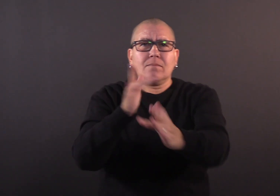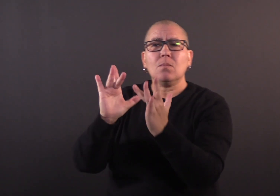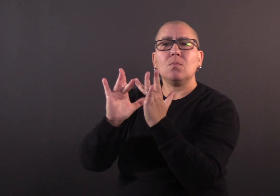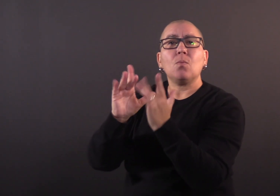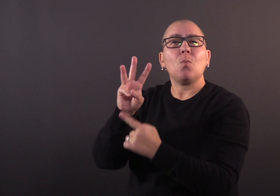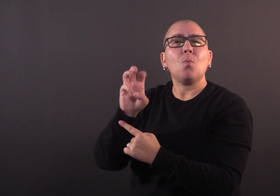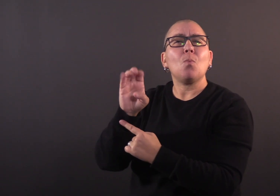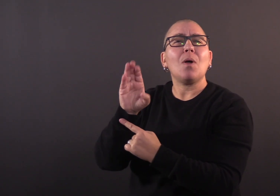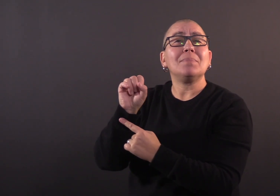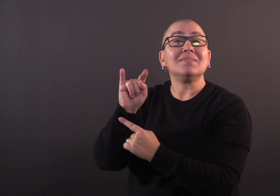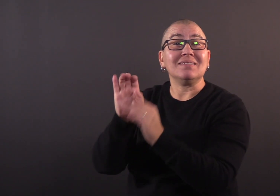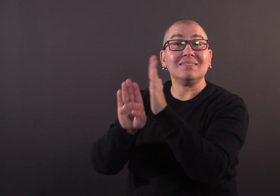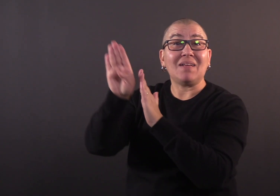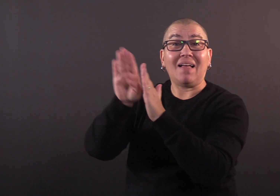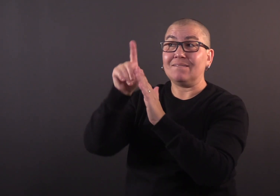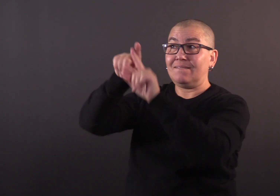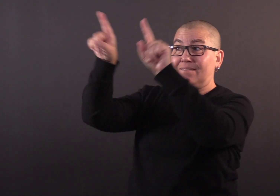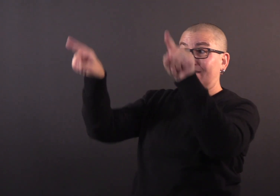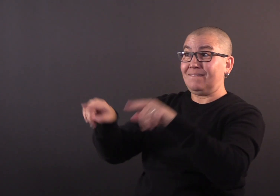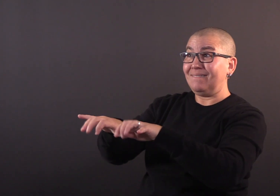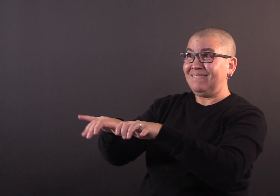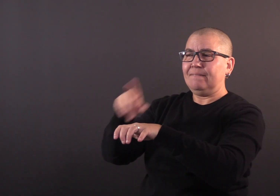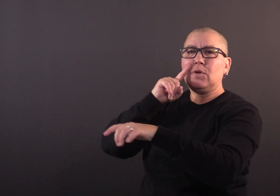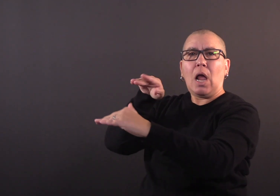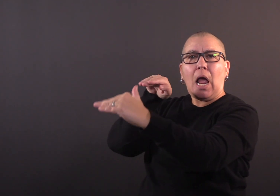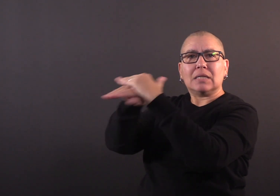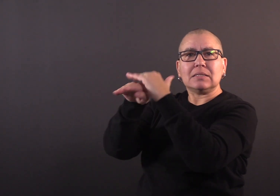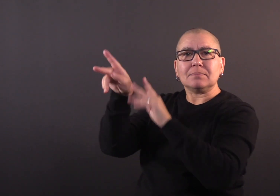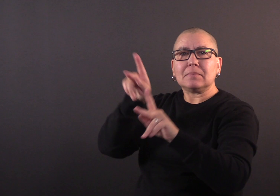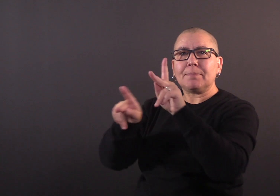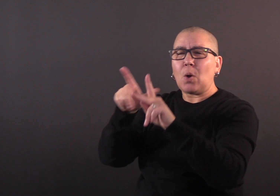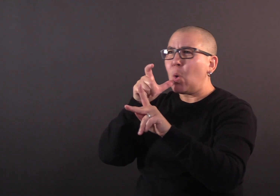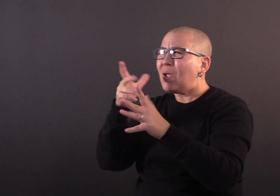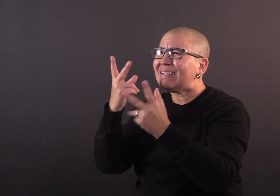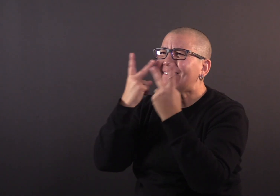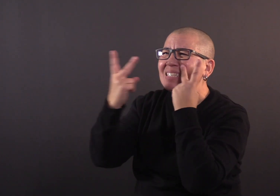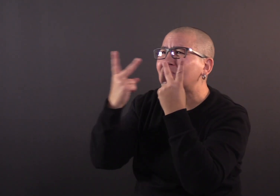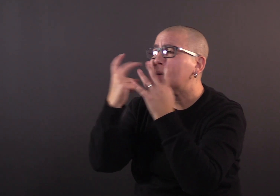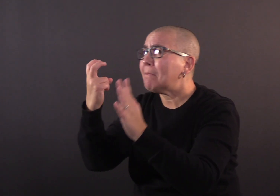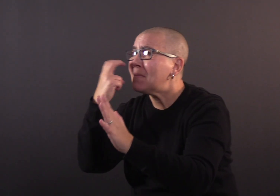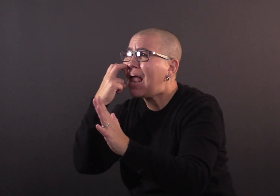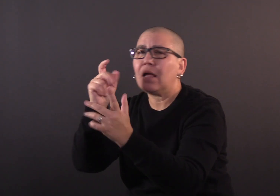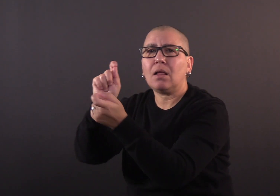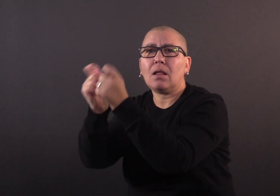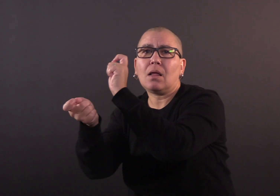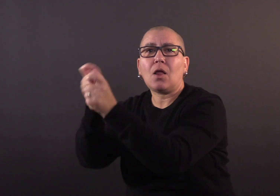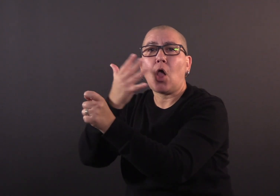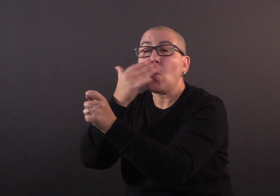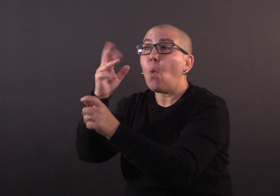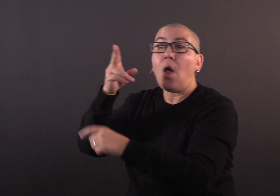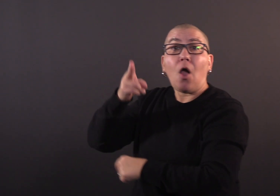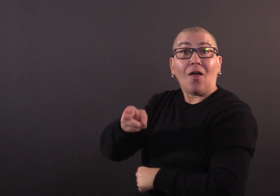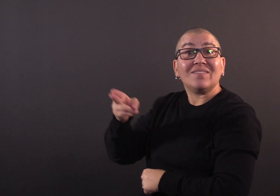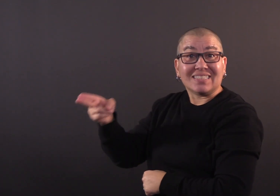with tips in website development and improvement to improve accessibility for people who have low vision or are blind and people who are hard of hearing. They also increase community awareness of available resources that provide accommodations. Reaching out to communities